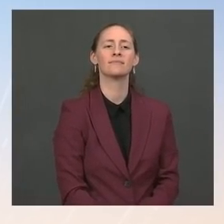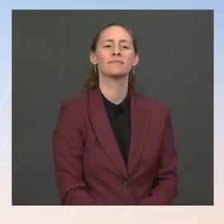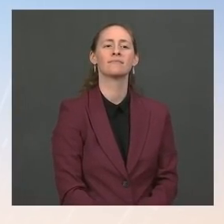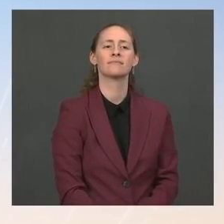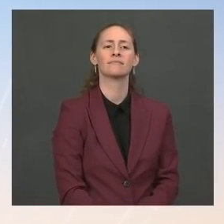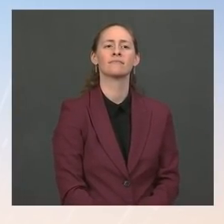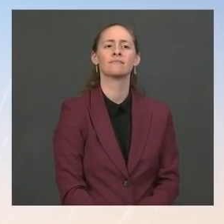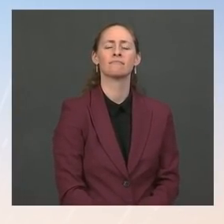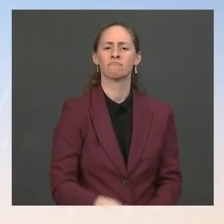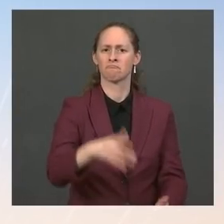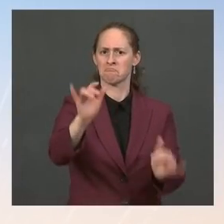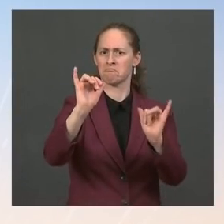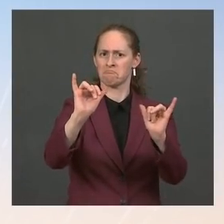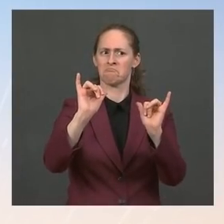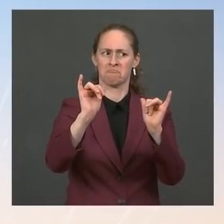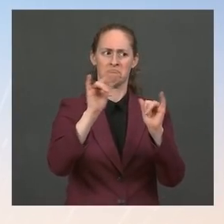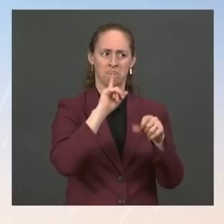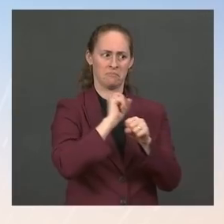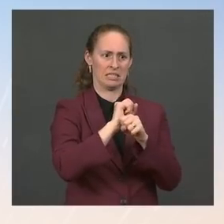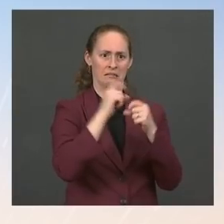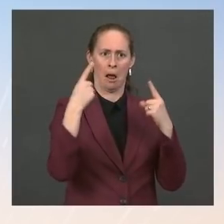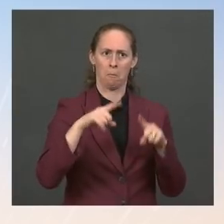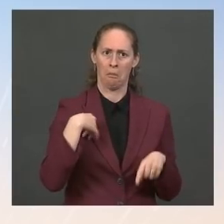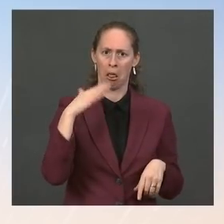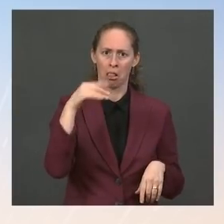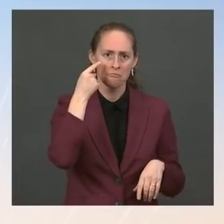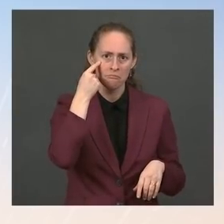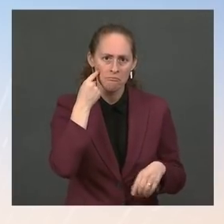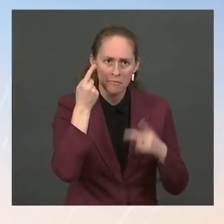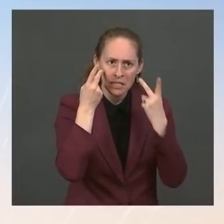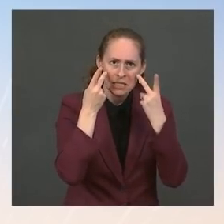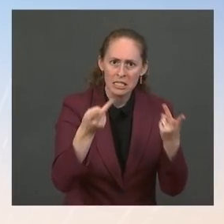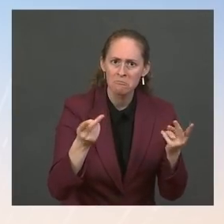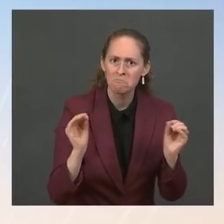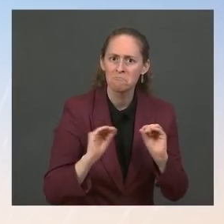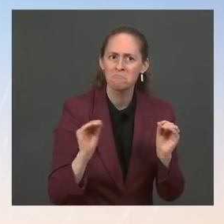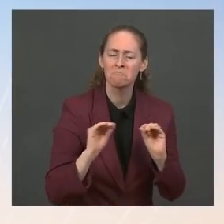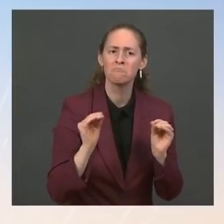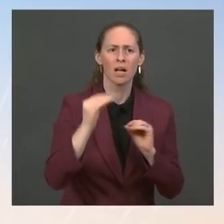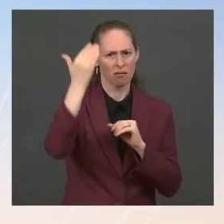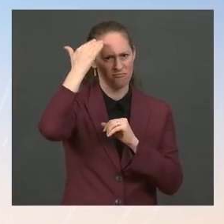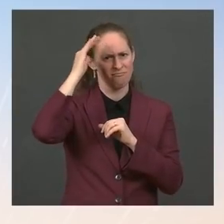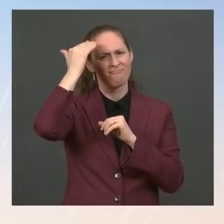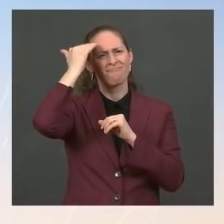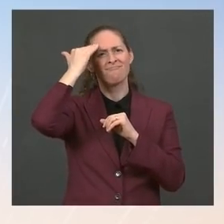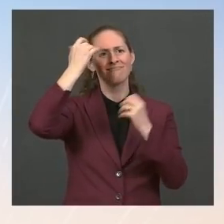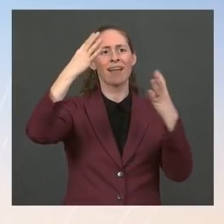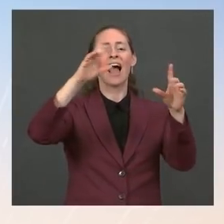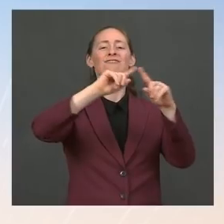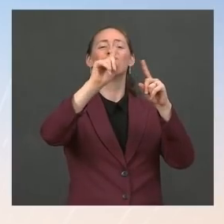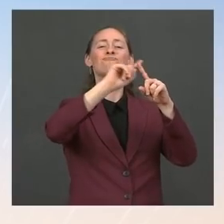who have implemented vaccine mandates. And as you know, the deadline hasn't come up for where it would be required. It's coming up in the coming months.